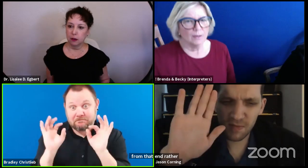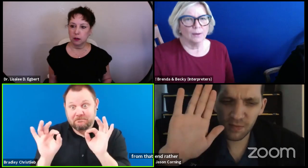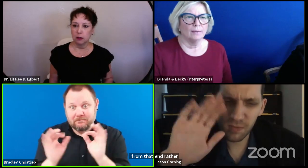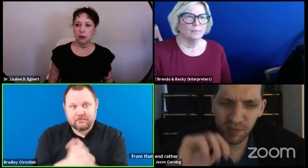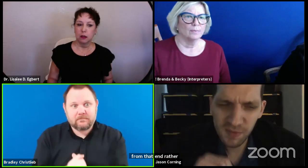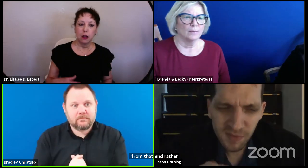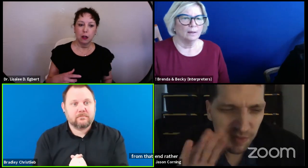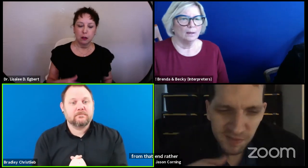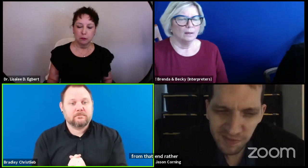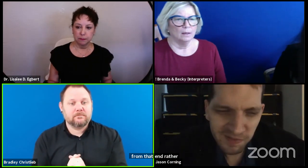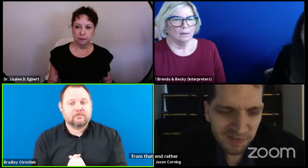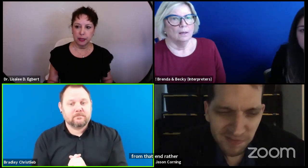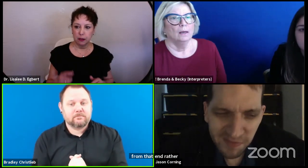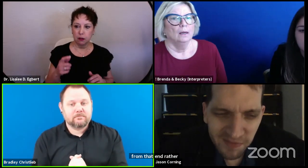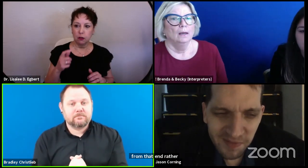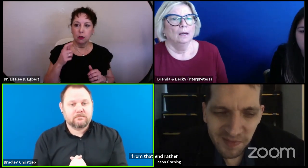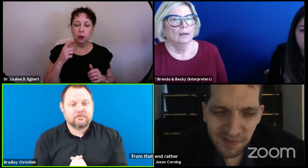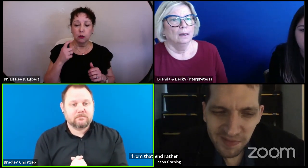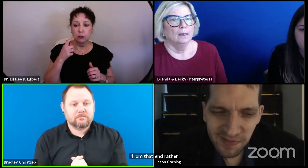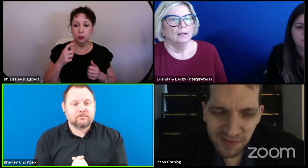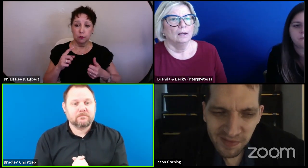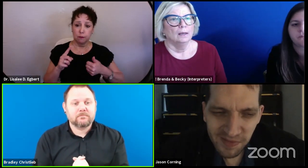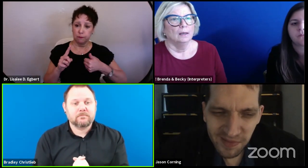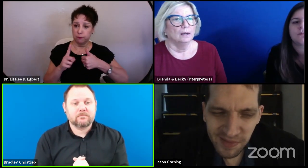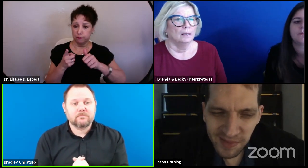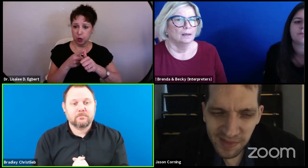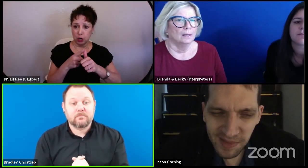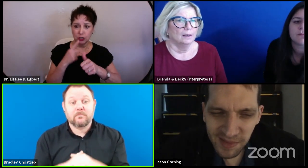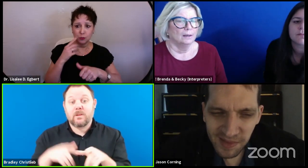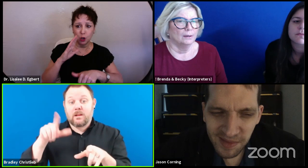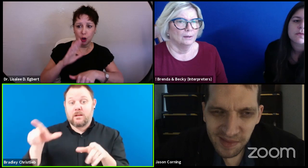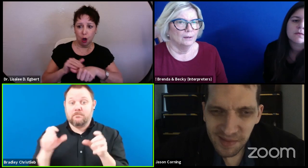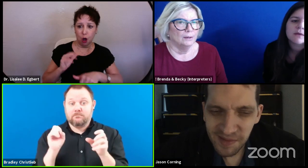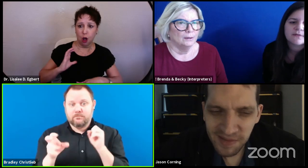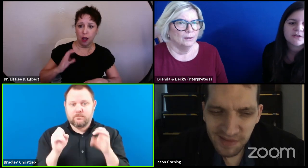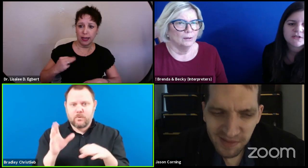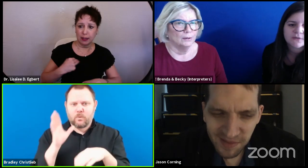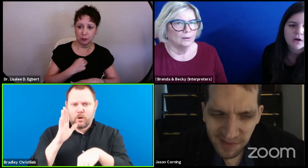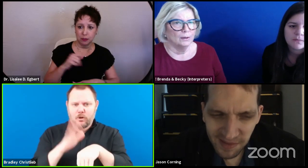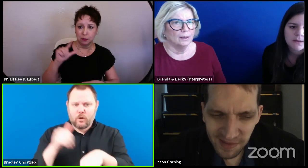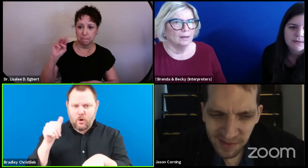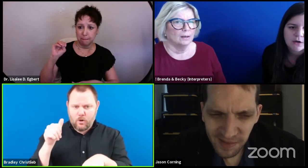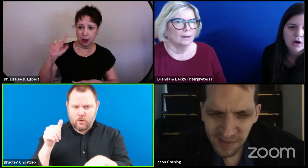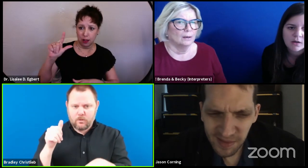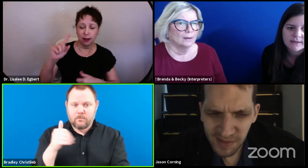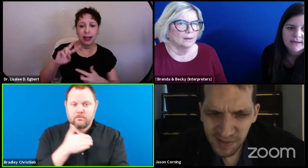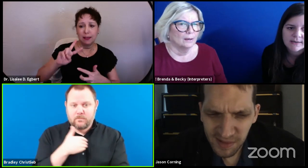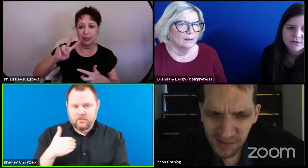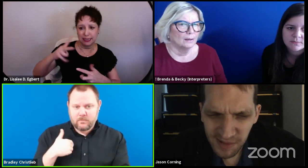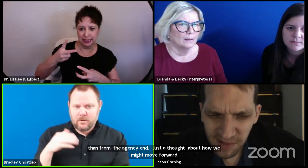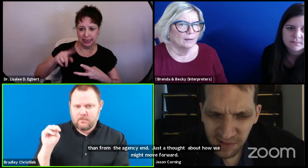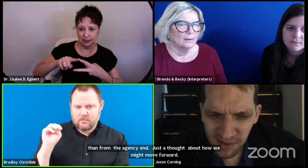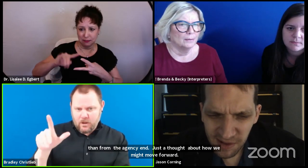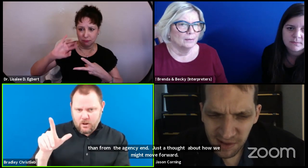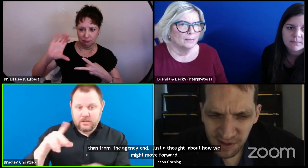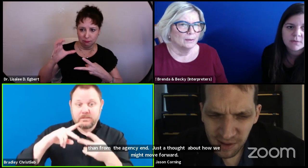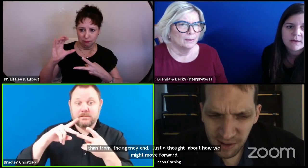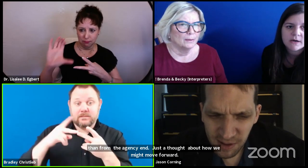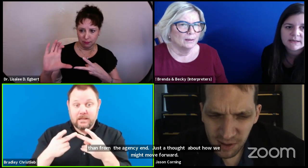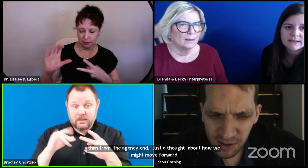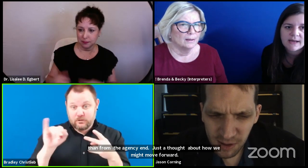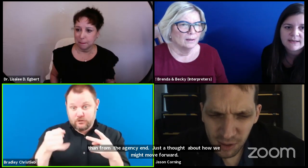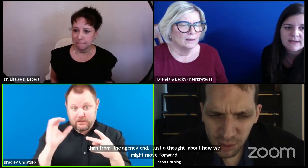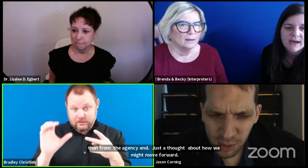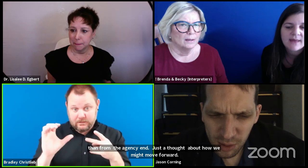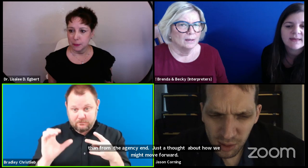First of all, let me call on council member Mary Lynn Lally, and then